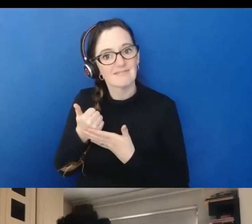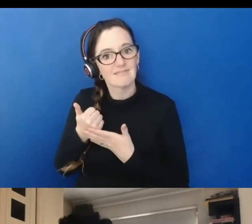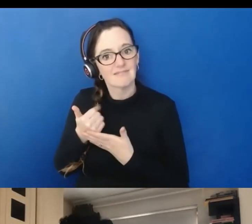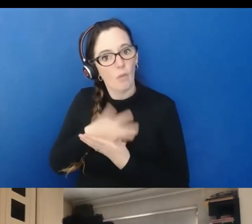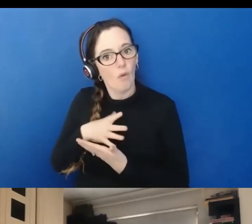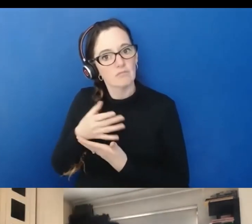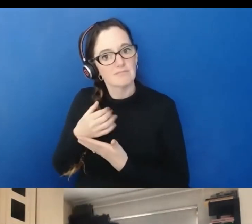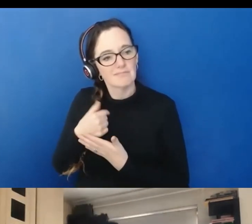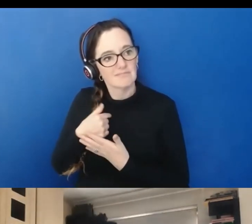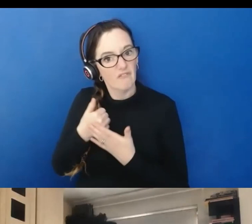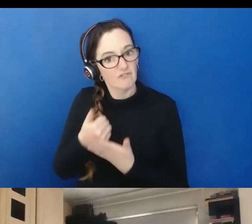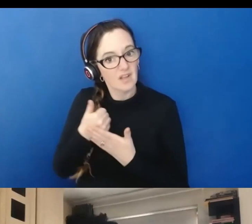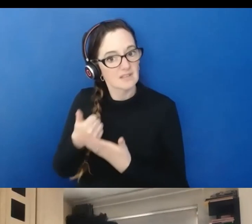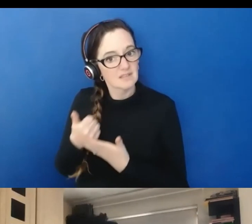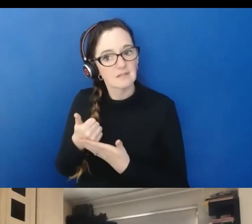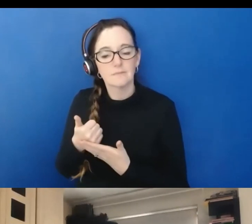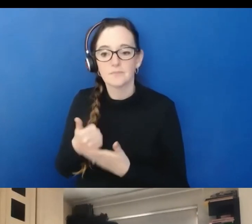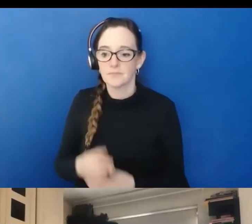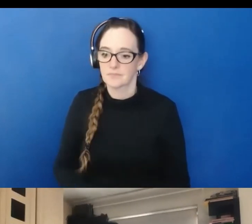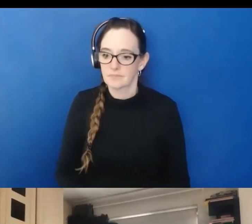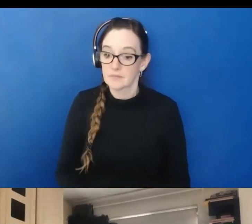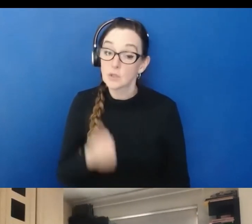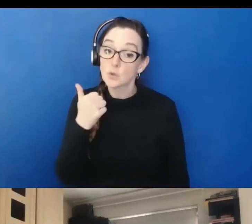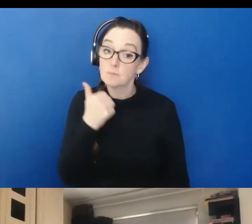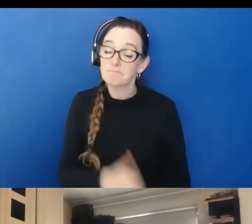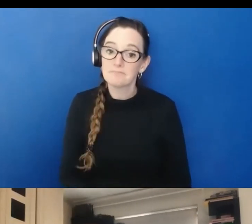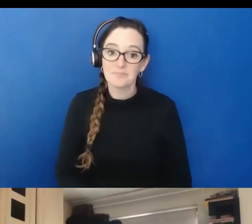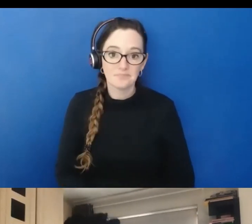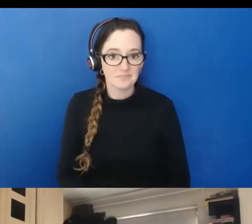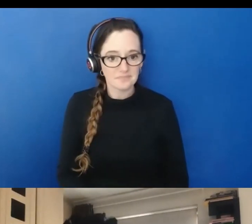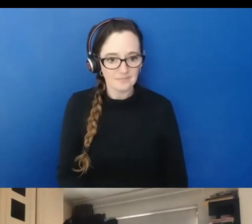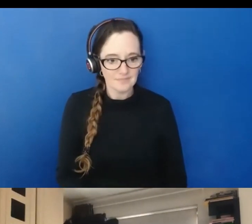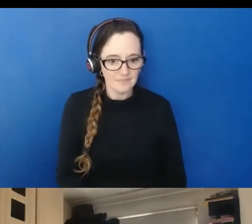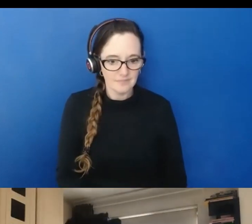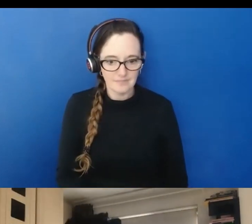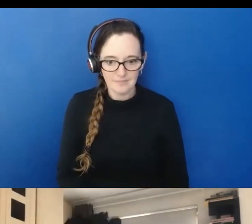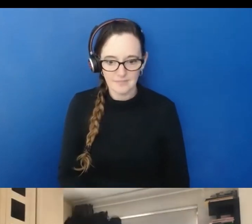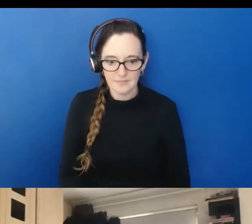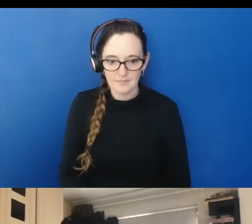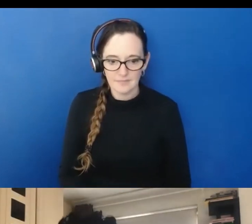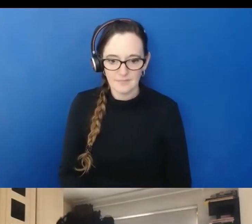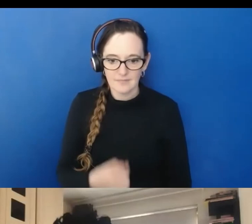talk through these components which is really positive. Thank you. I feel like I might join the list of people